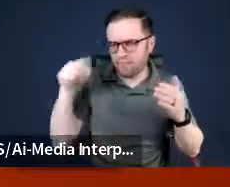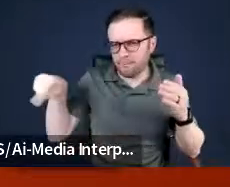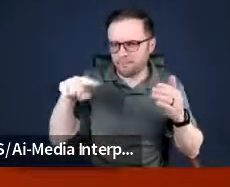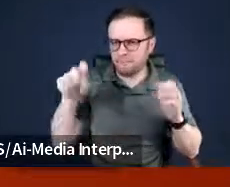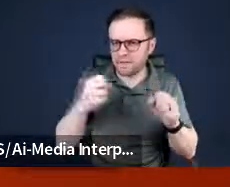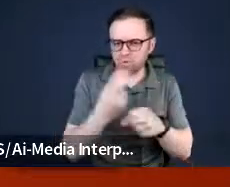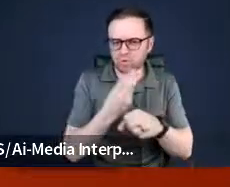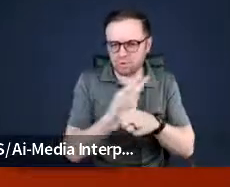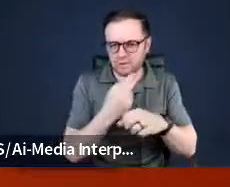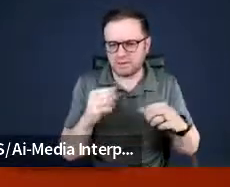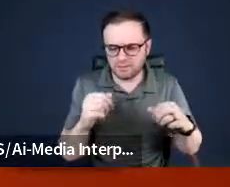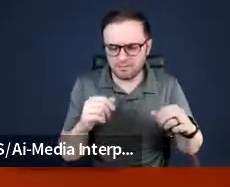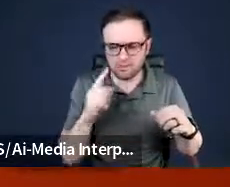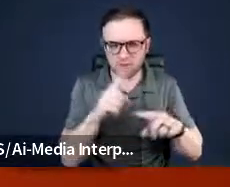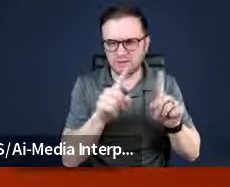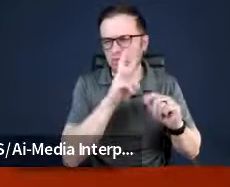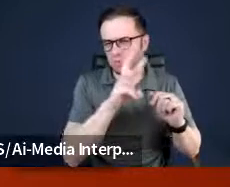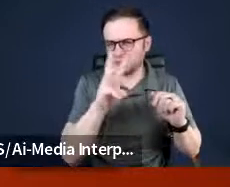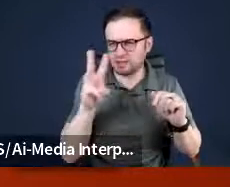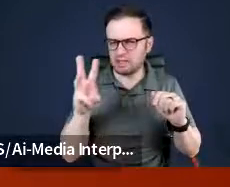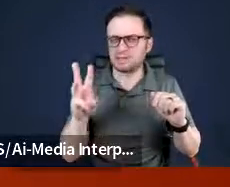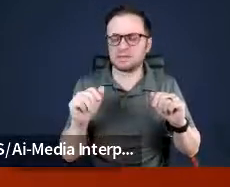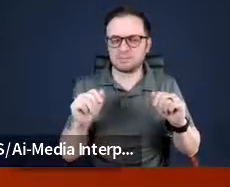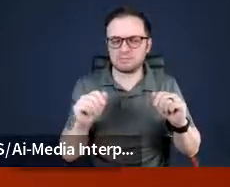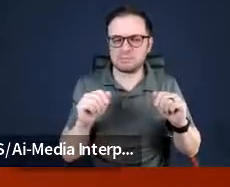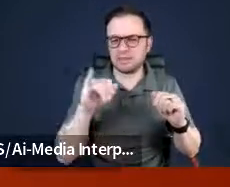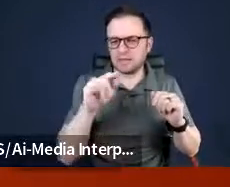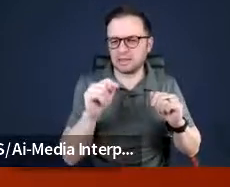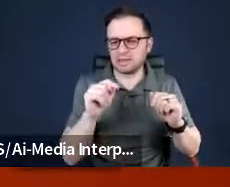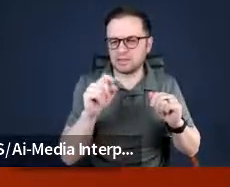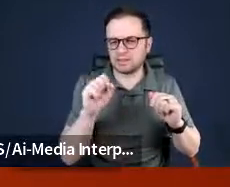when we say encoded correctly are talking about coated in an accessible manner